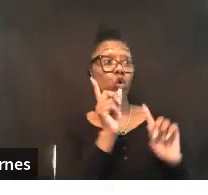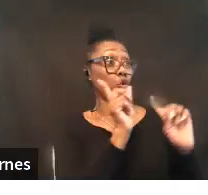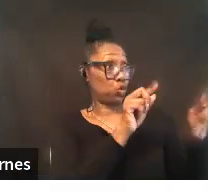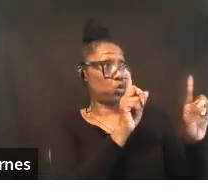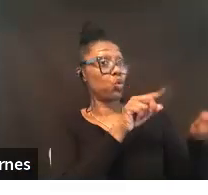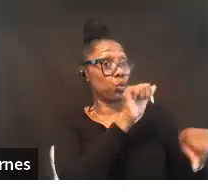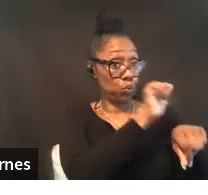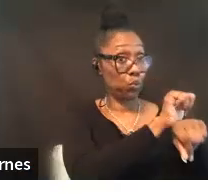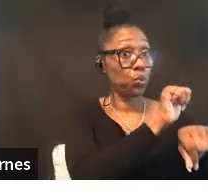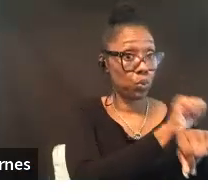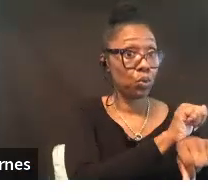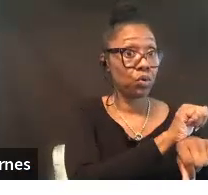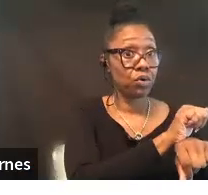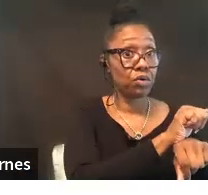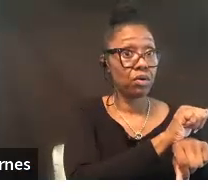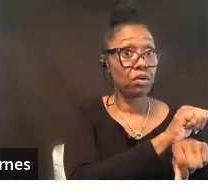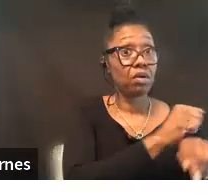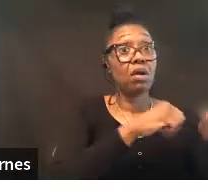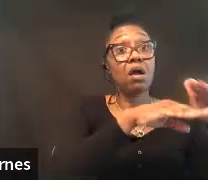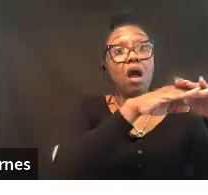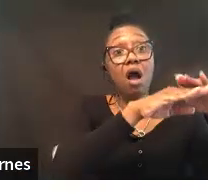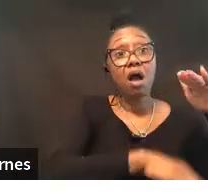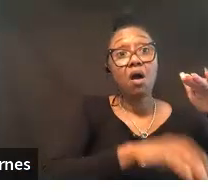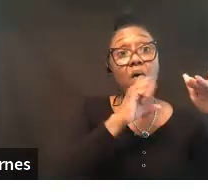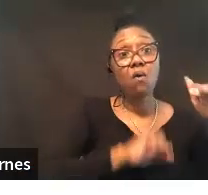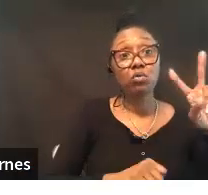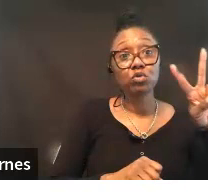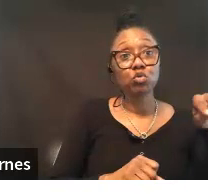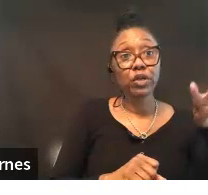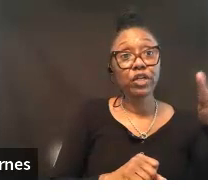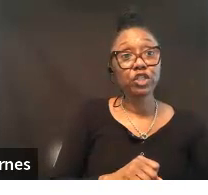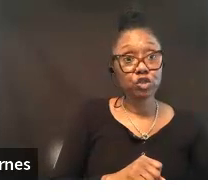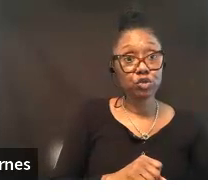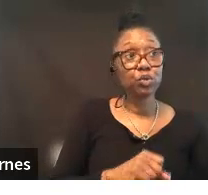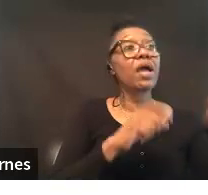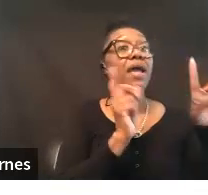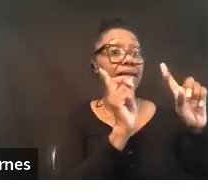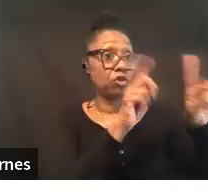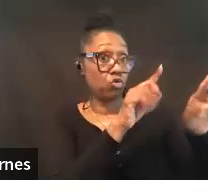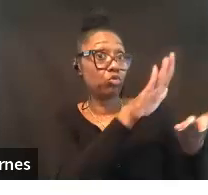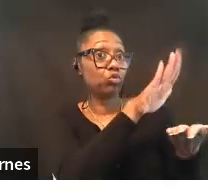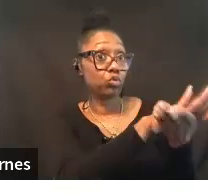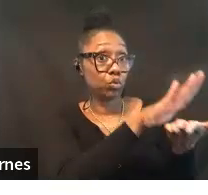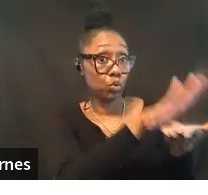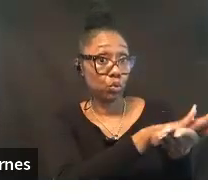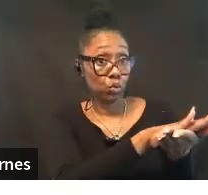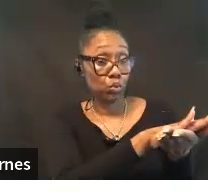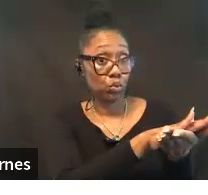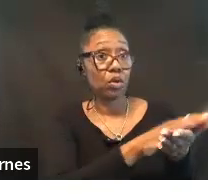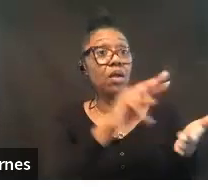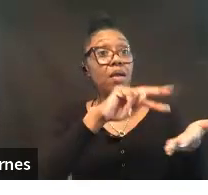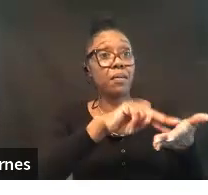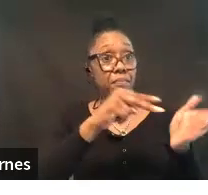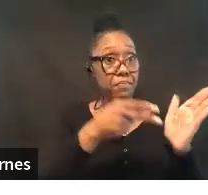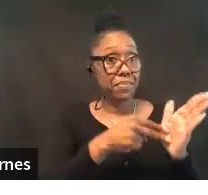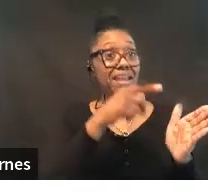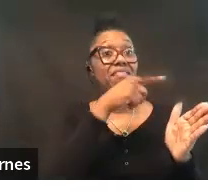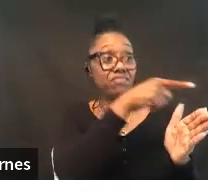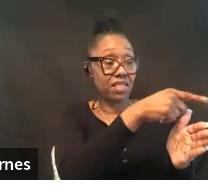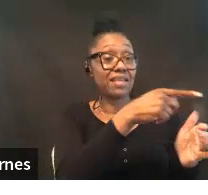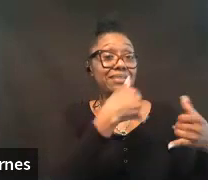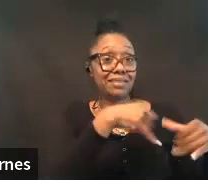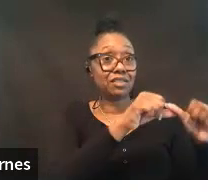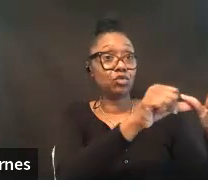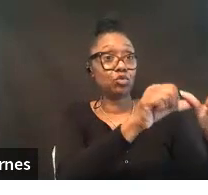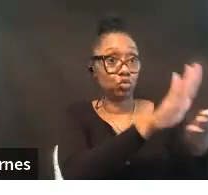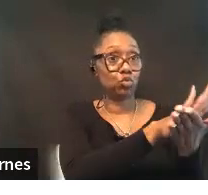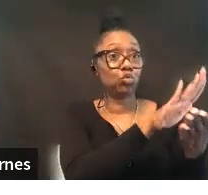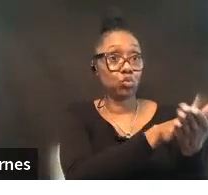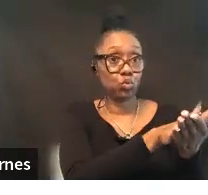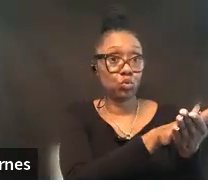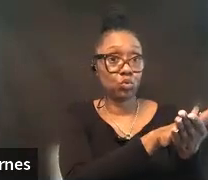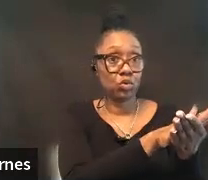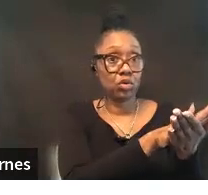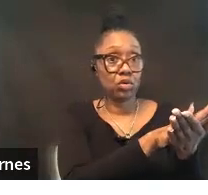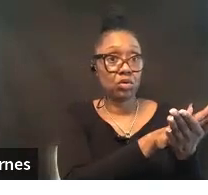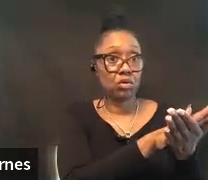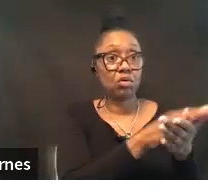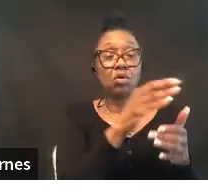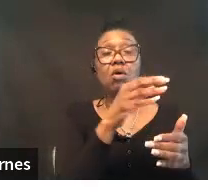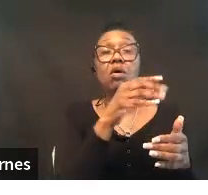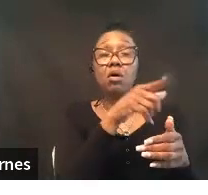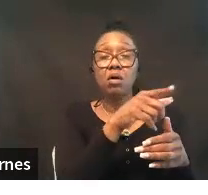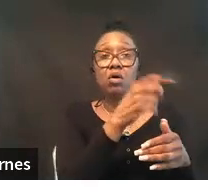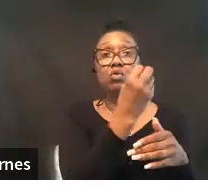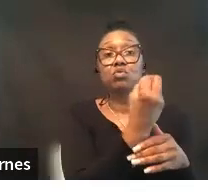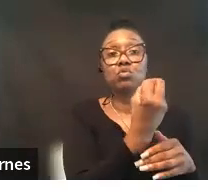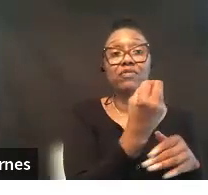Are on the age 22. In our widely attending school, which means that they are in a learning or school setting or at least 12 HA week for grade 7 through 12.